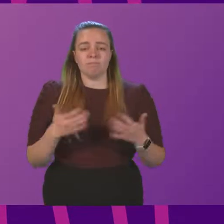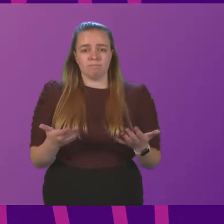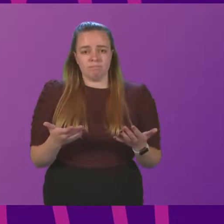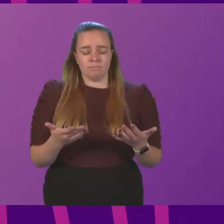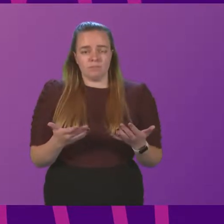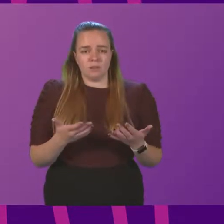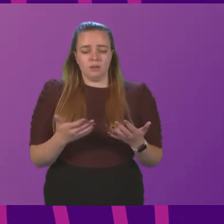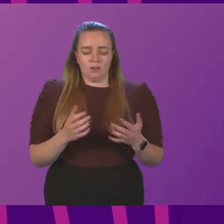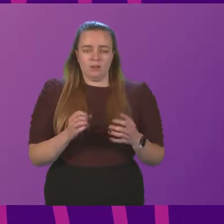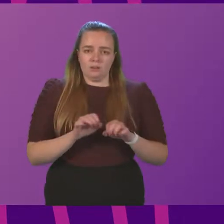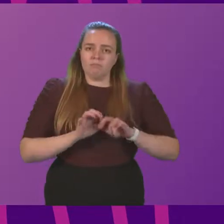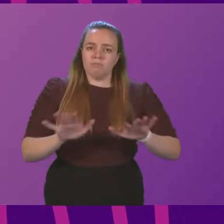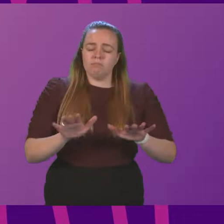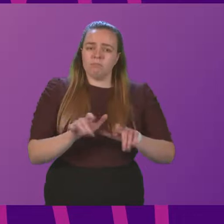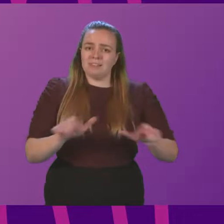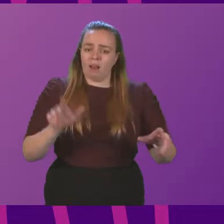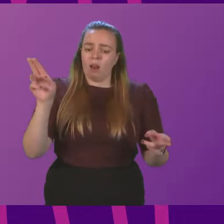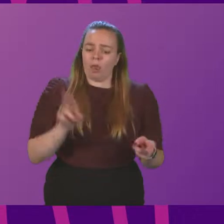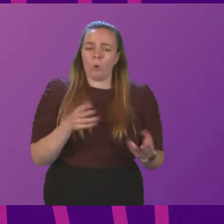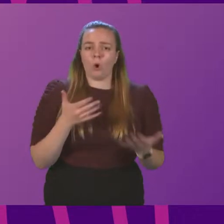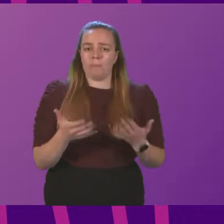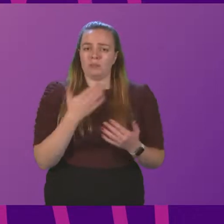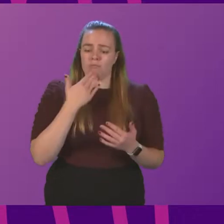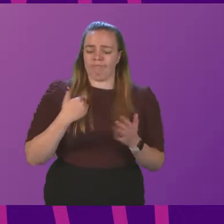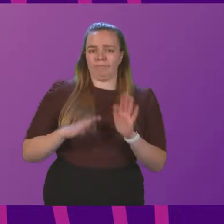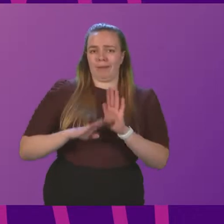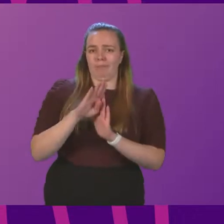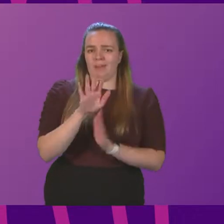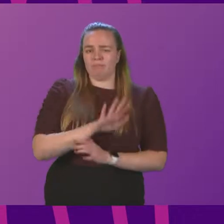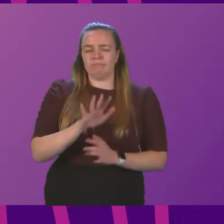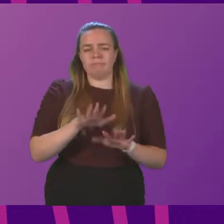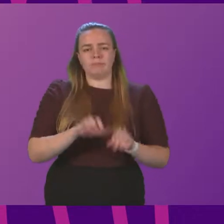Cases remain much lower than the previous peak around the start of September,